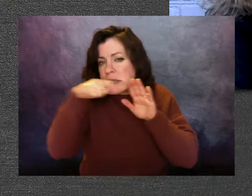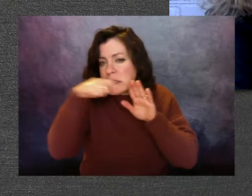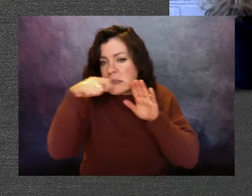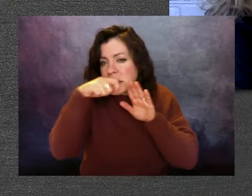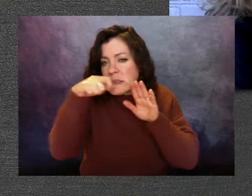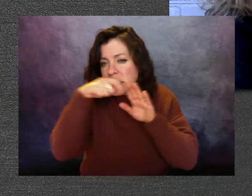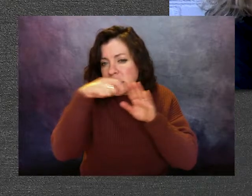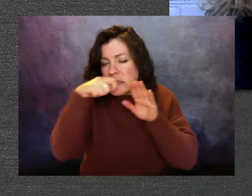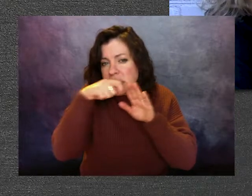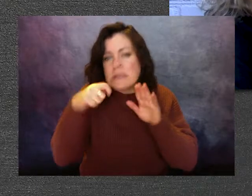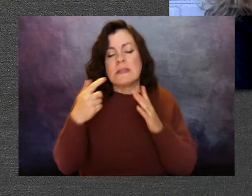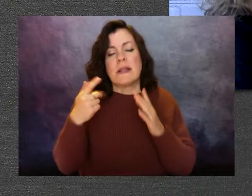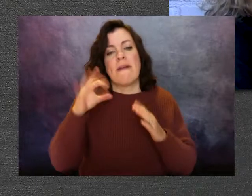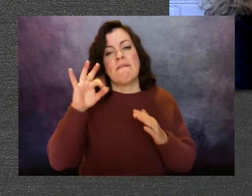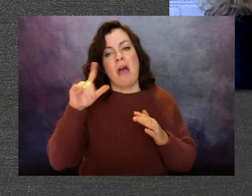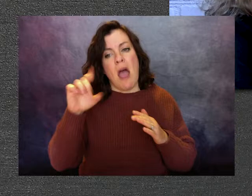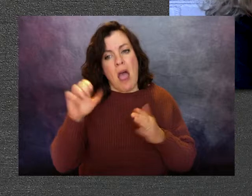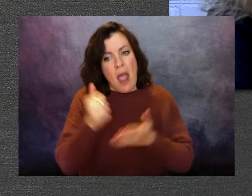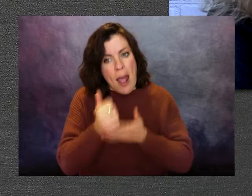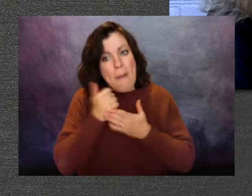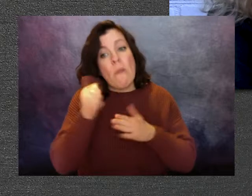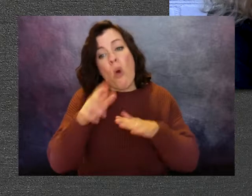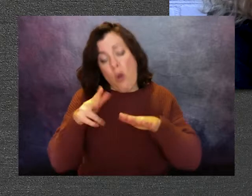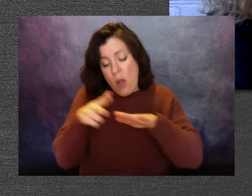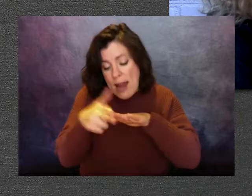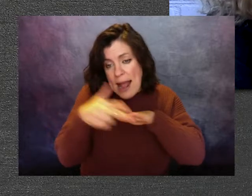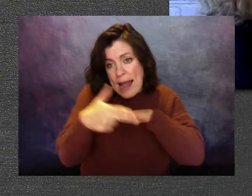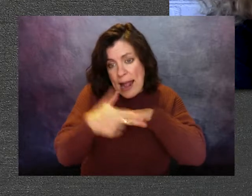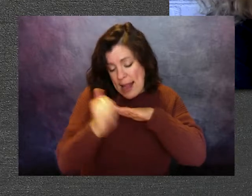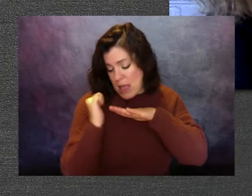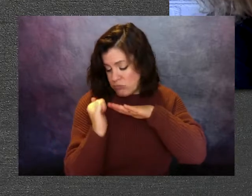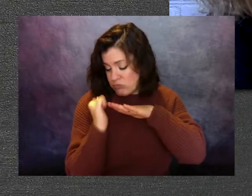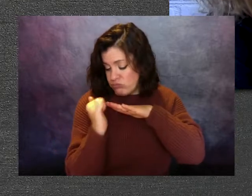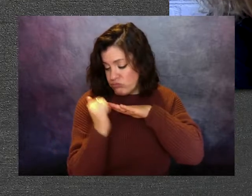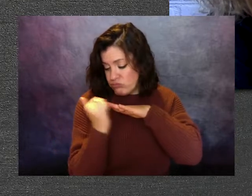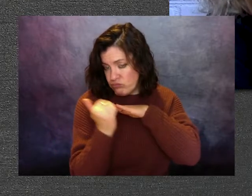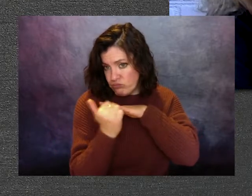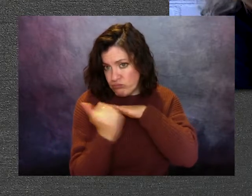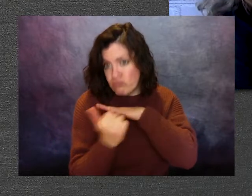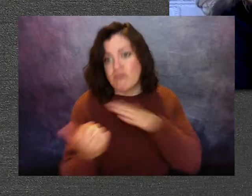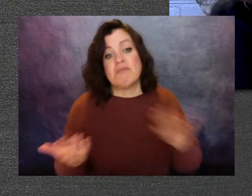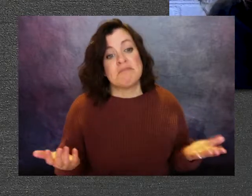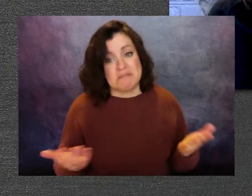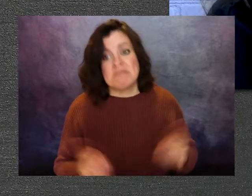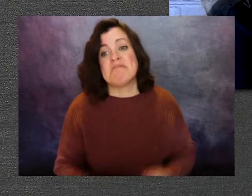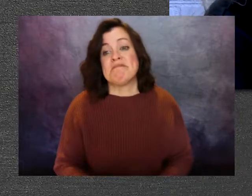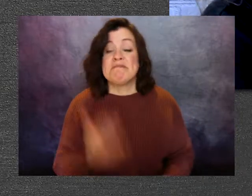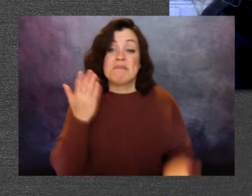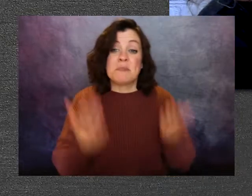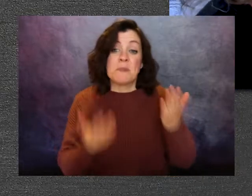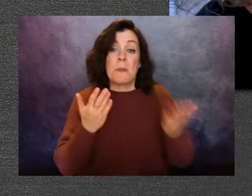They do tell owners how to keep their pets clean and healthy. So you might have to go to a special groomer,